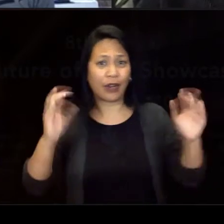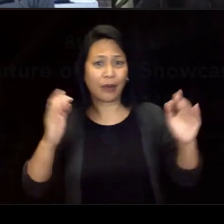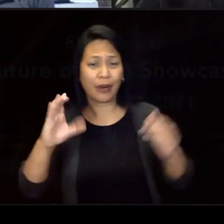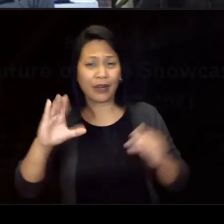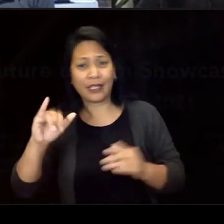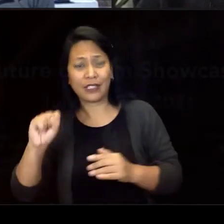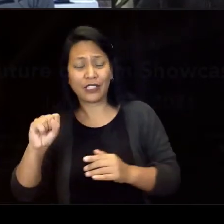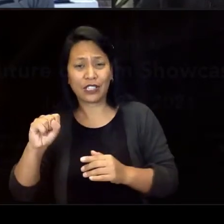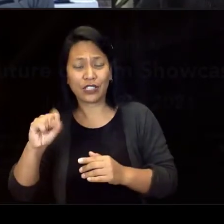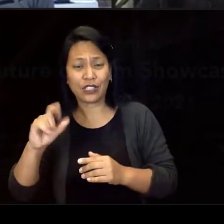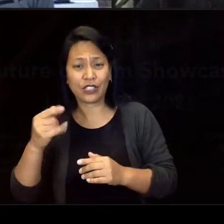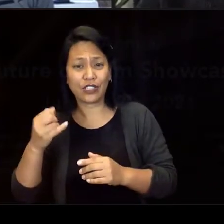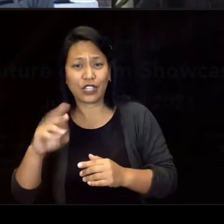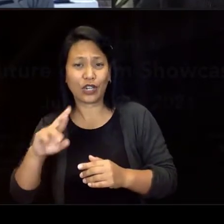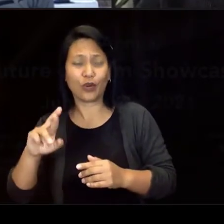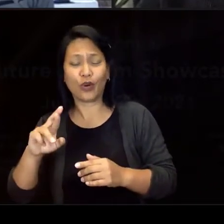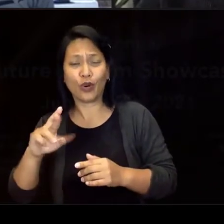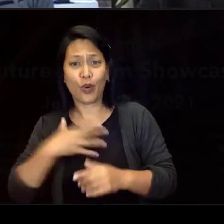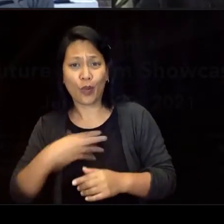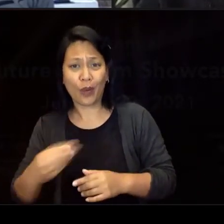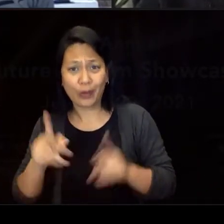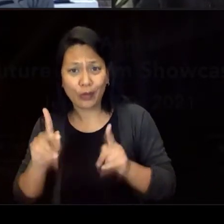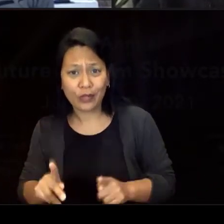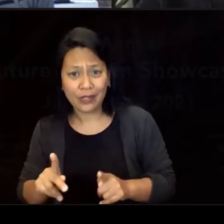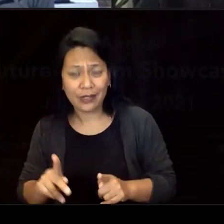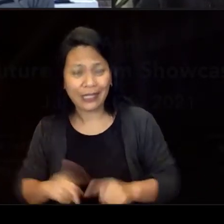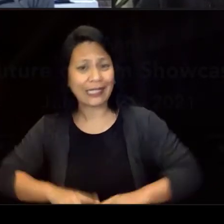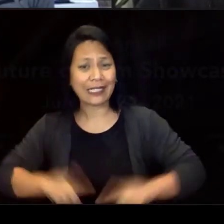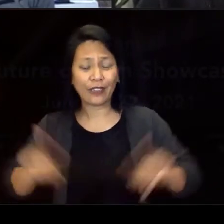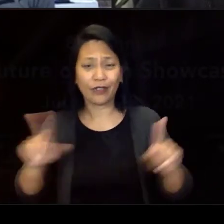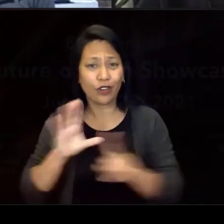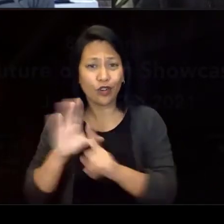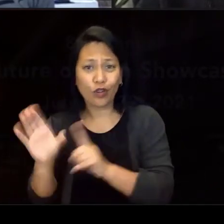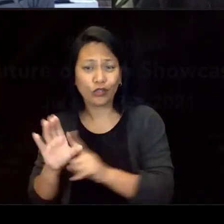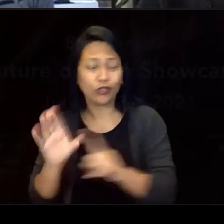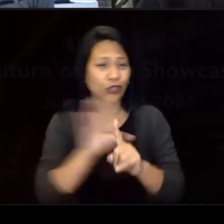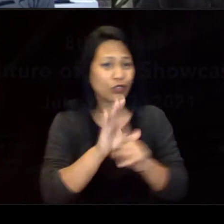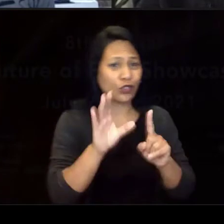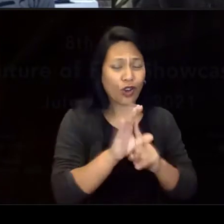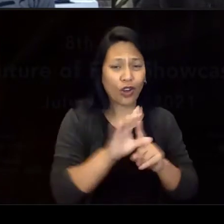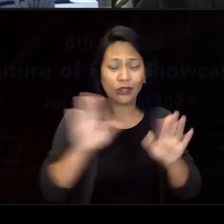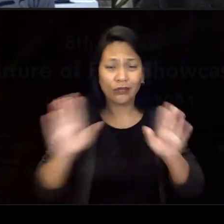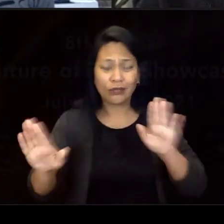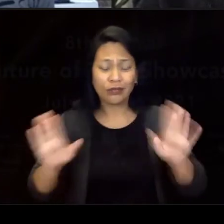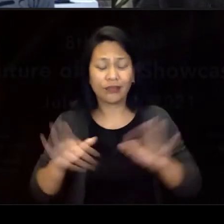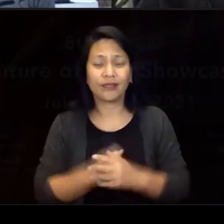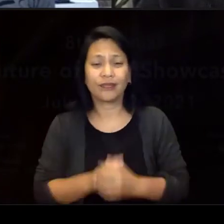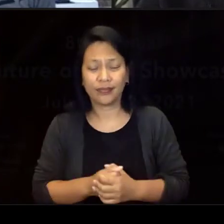So, it's so important to represent that way and bring on the right people.